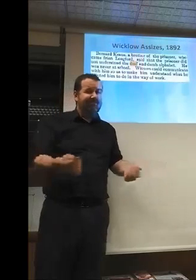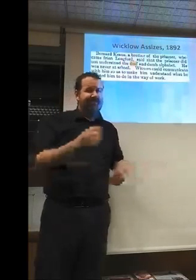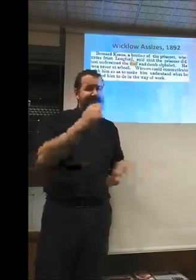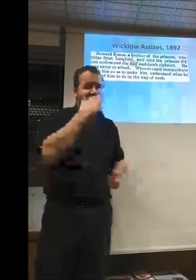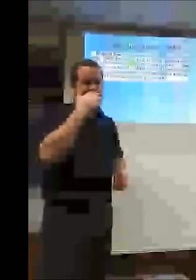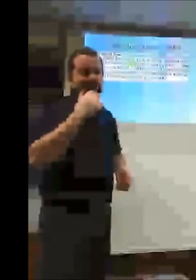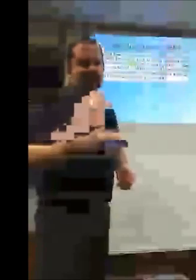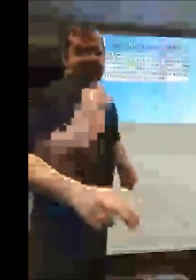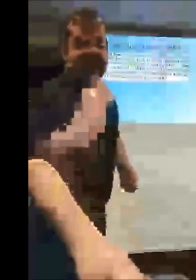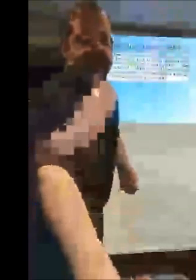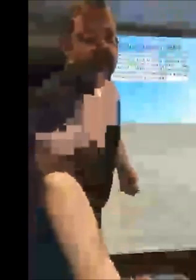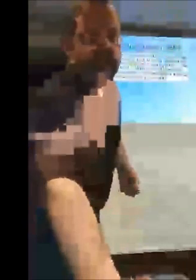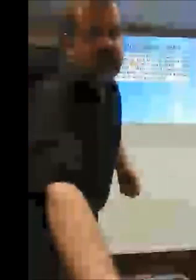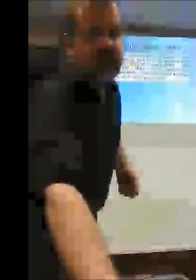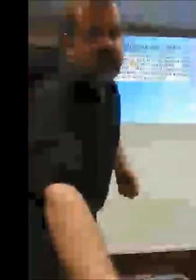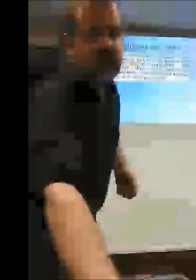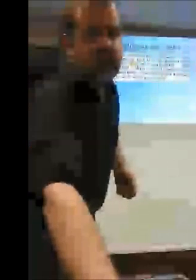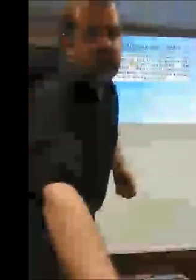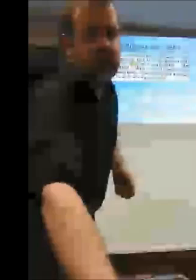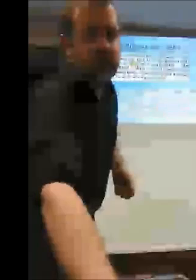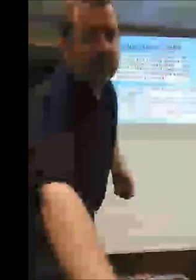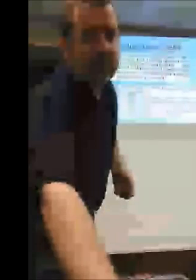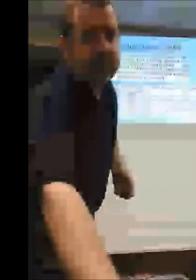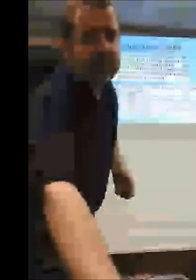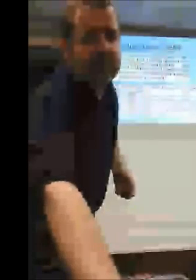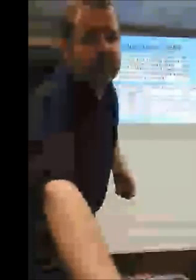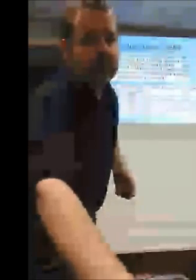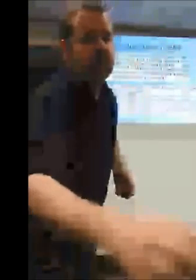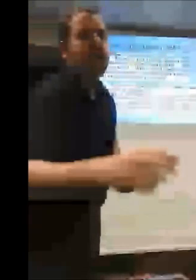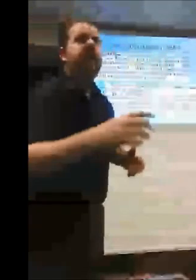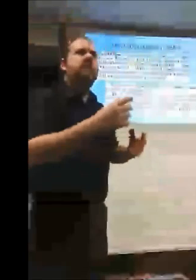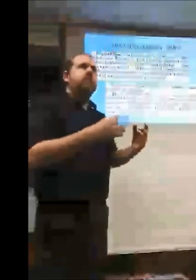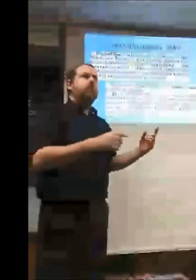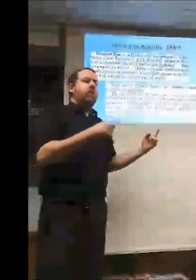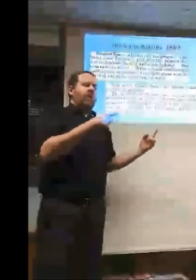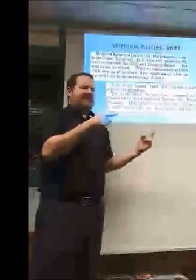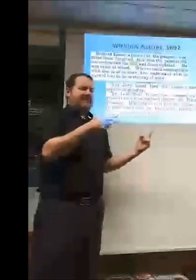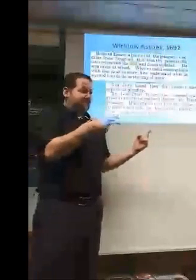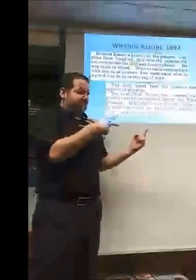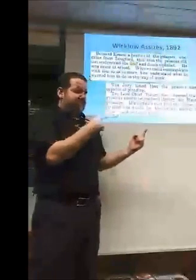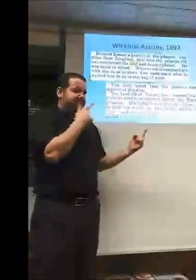drunk and disorderly but because it happened so often.. so again another Tullamore case, again bad men in Tullamore.